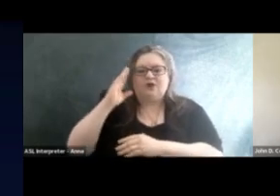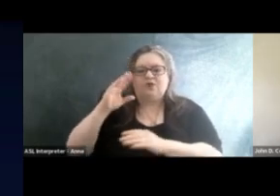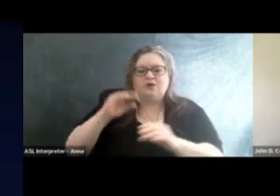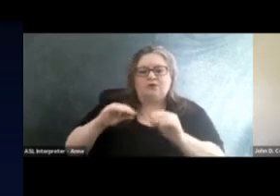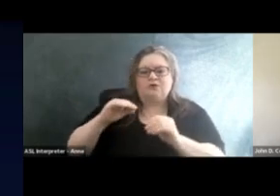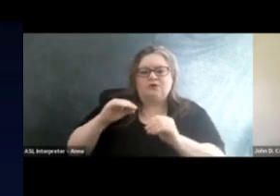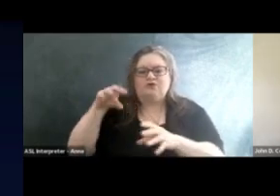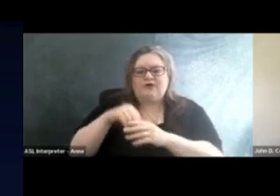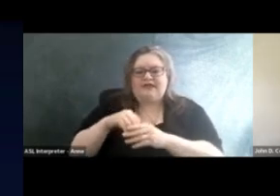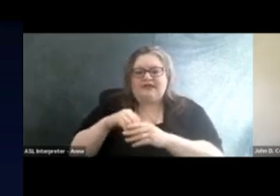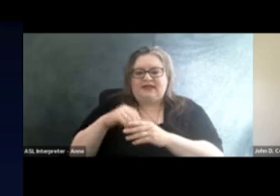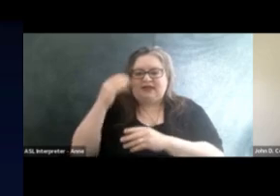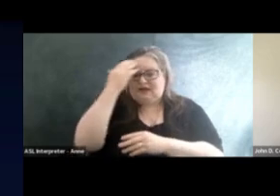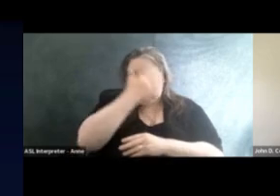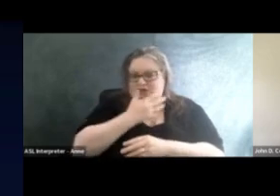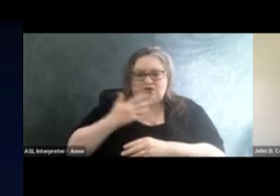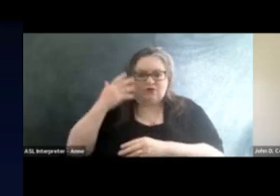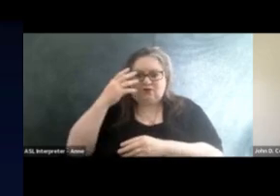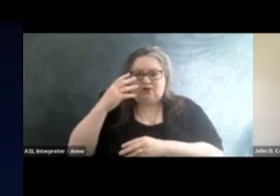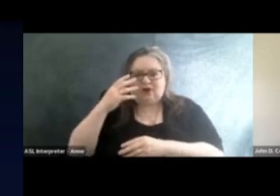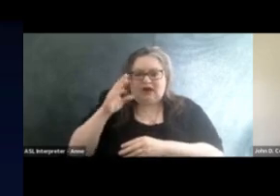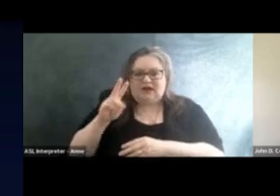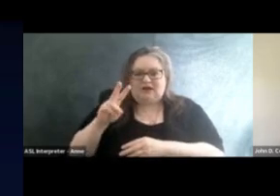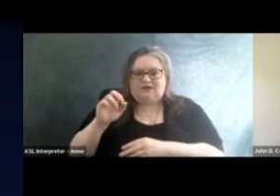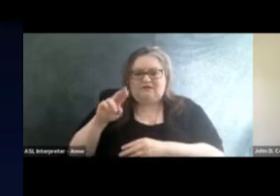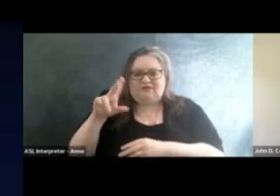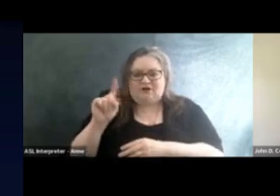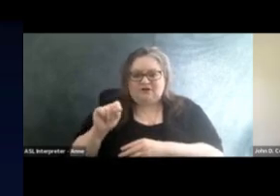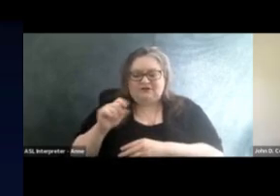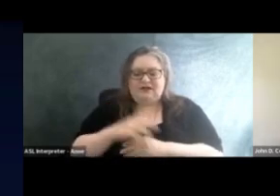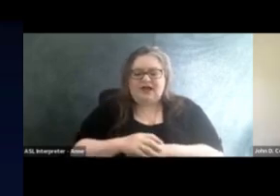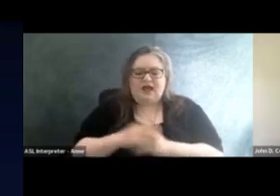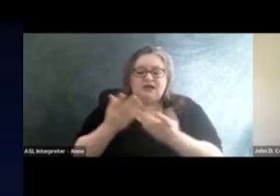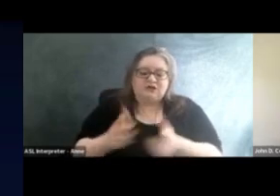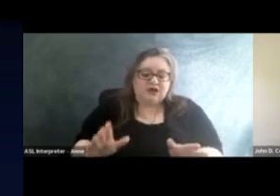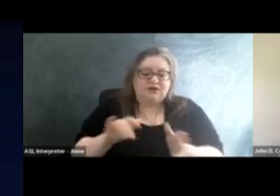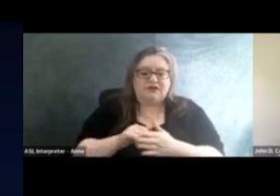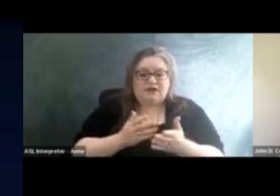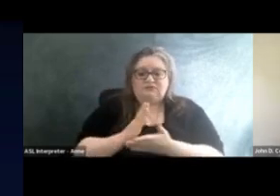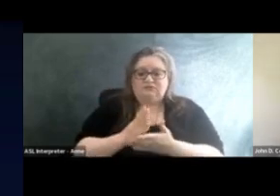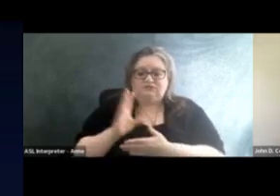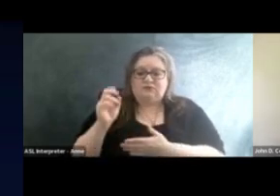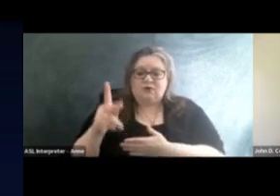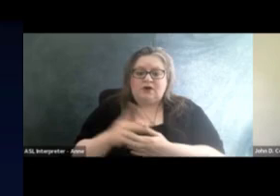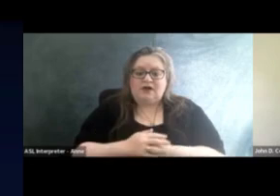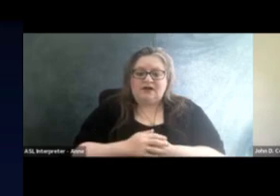cranial vault. And it generally that's okay, because there's,